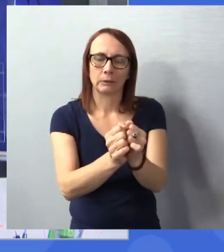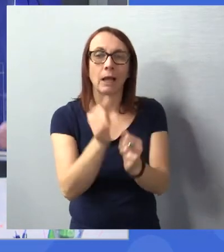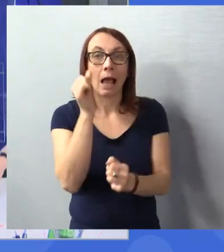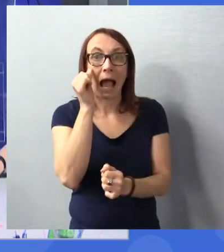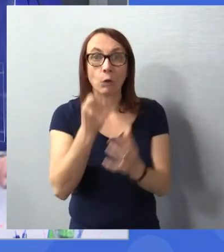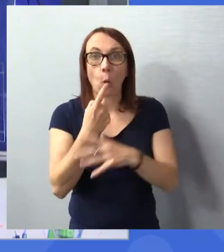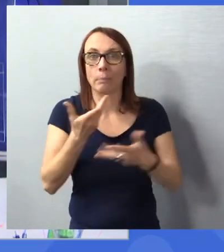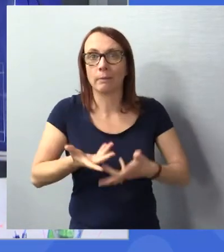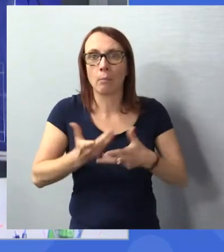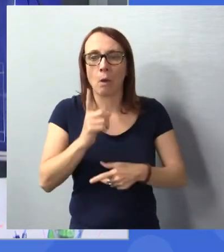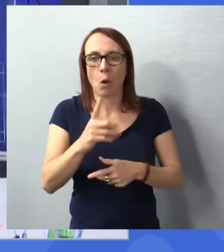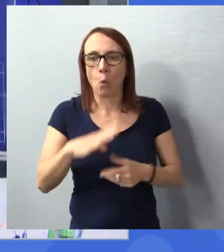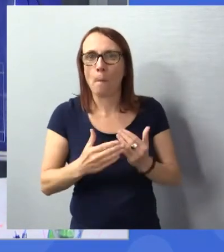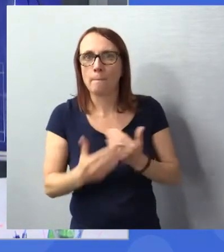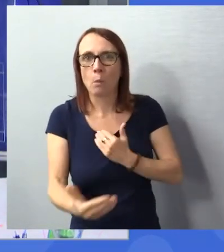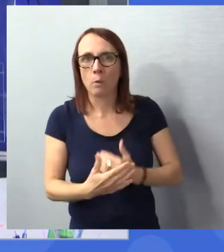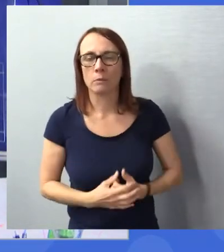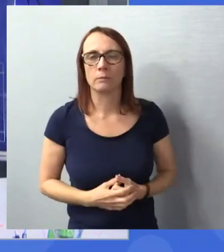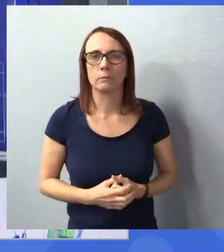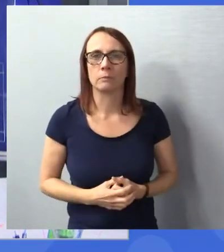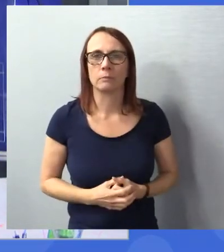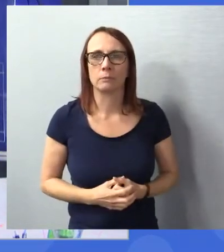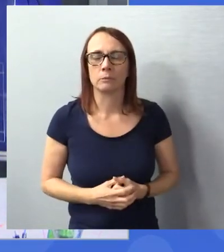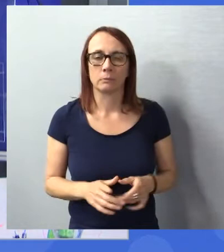at the moment but we want there to be more as well as possibly having